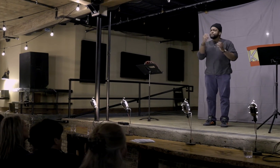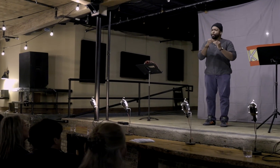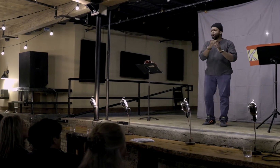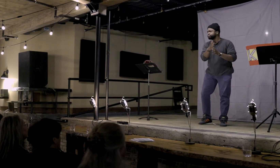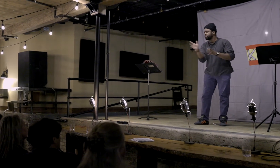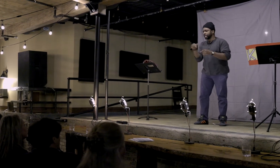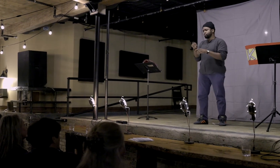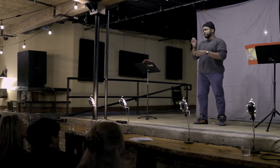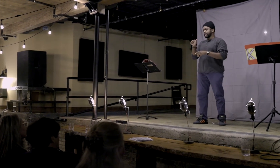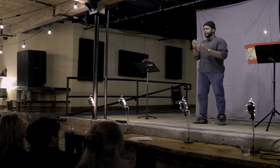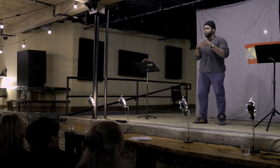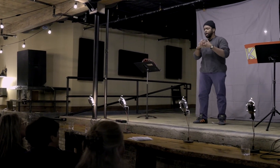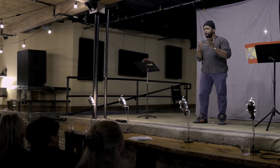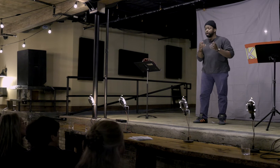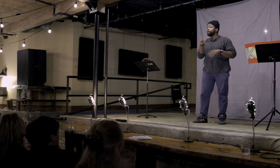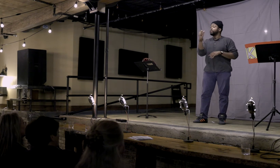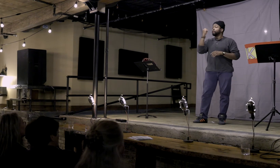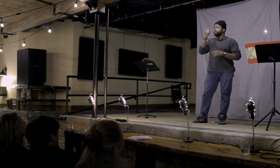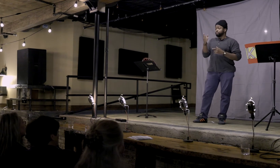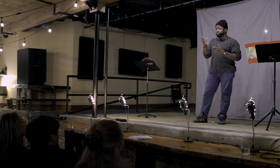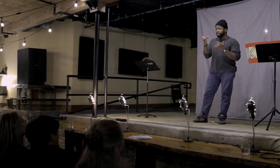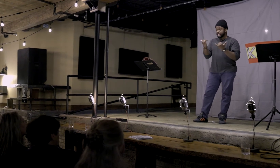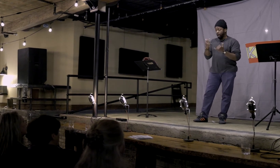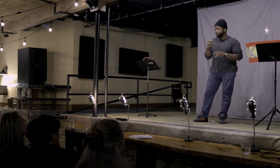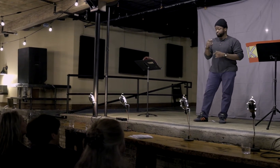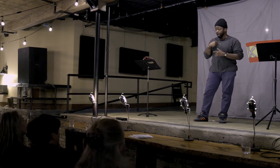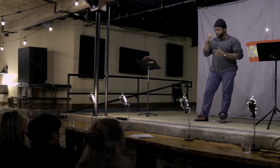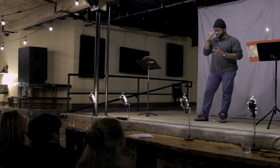Sometimes, I would identify myself as an African American.